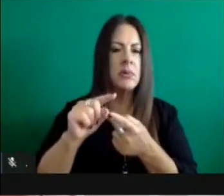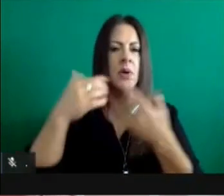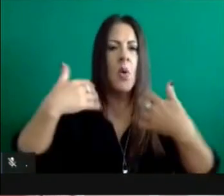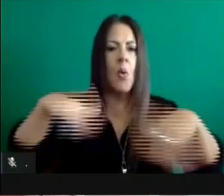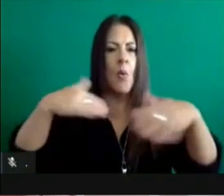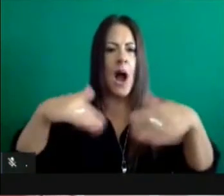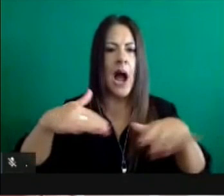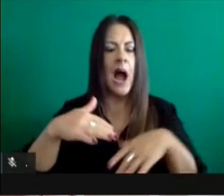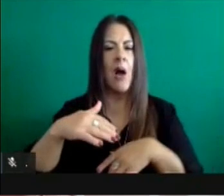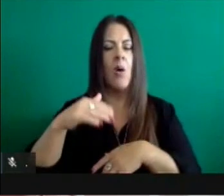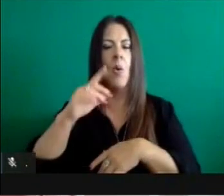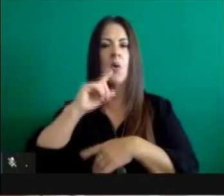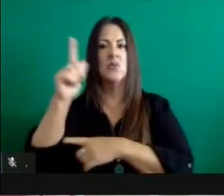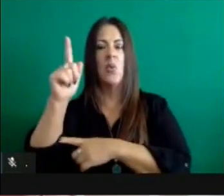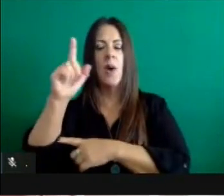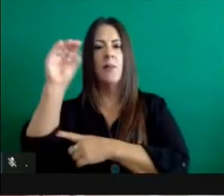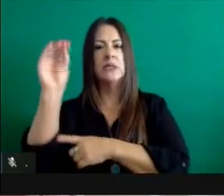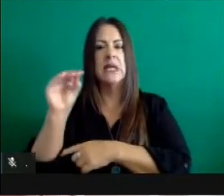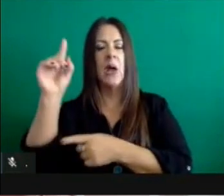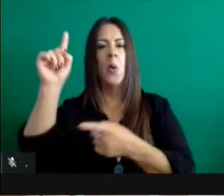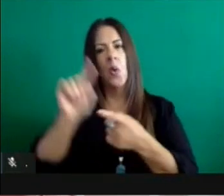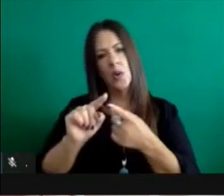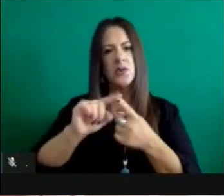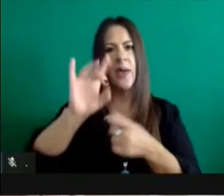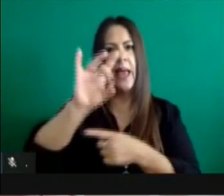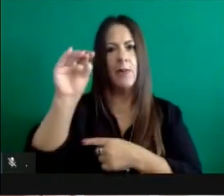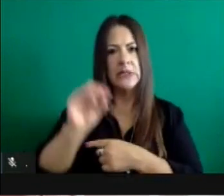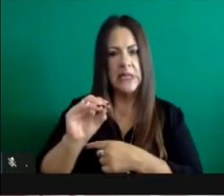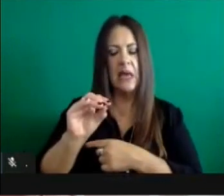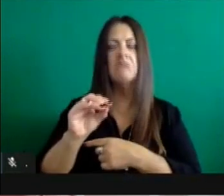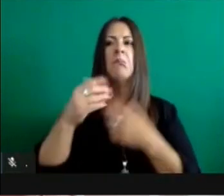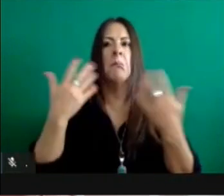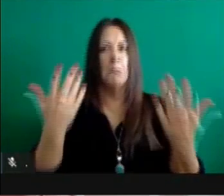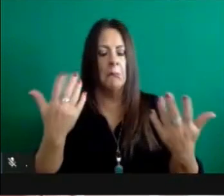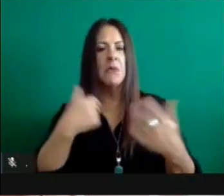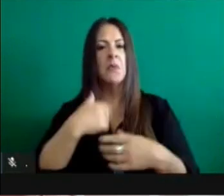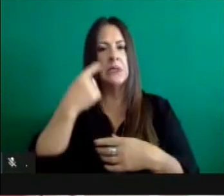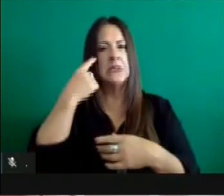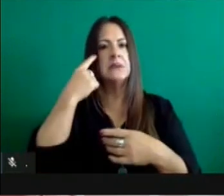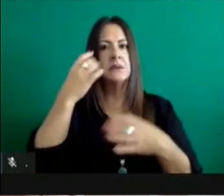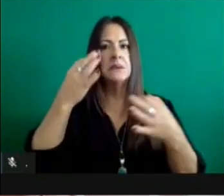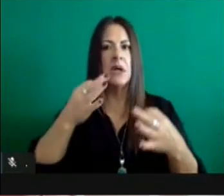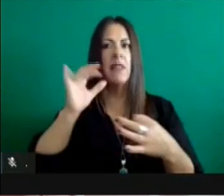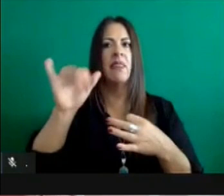CLOSURE, THE POSITIVITY RATE IN JUST THREE WEEKS FROM 21% TO 8